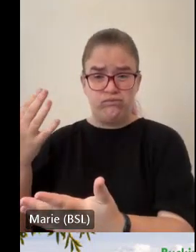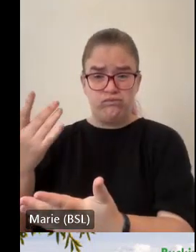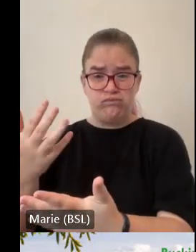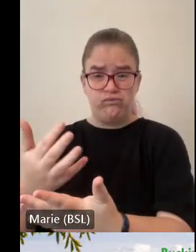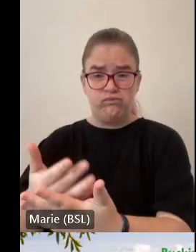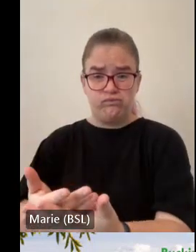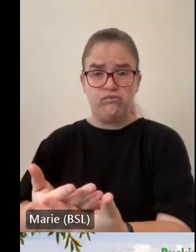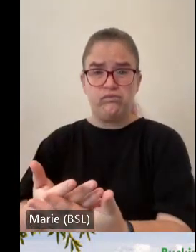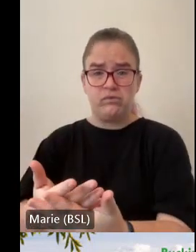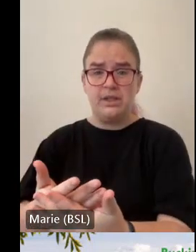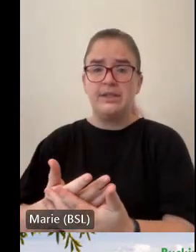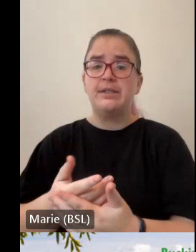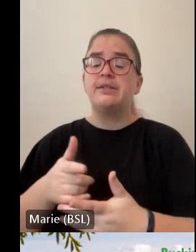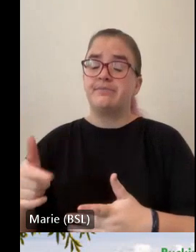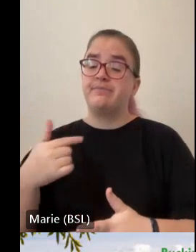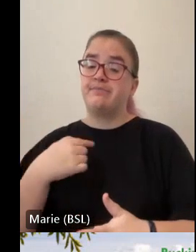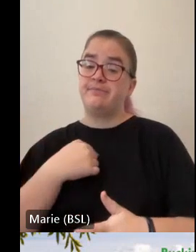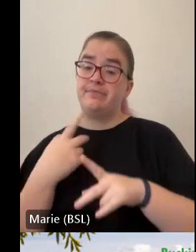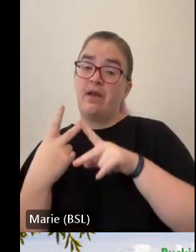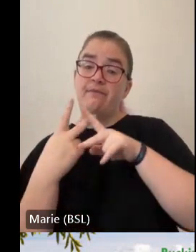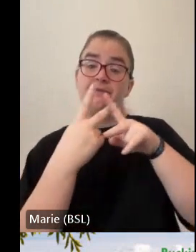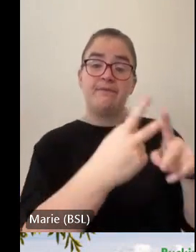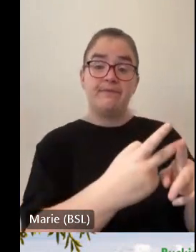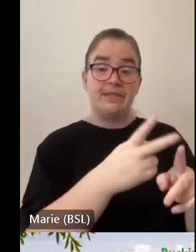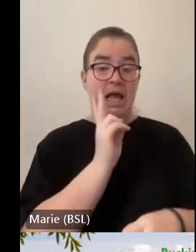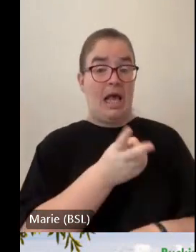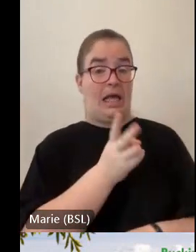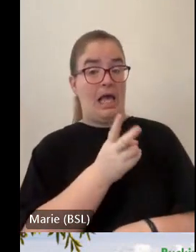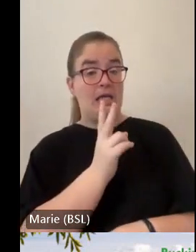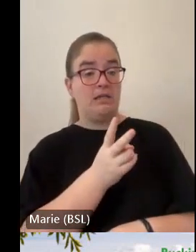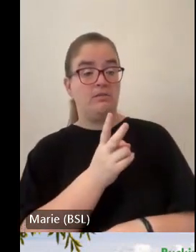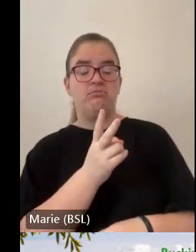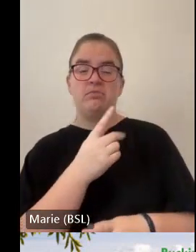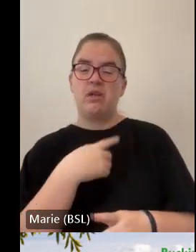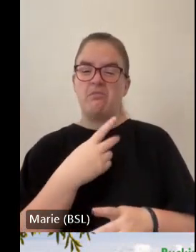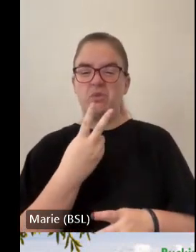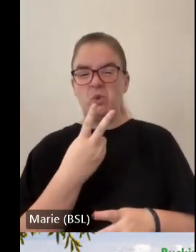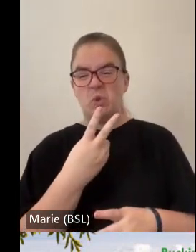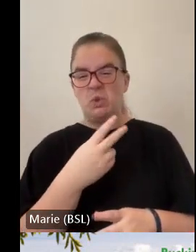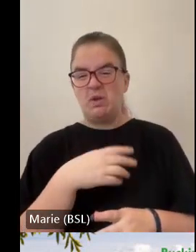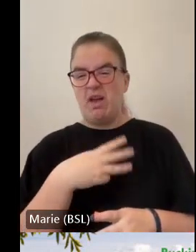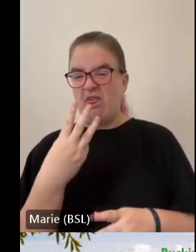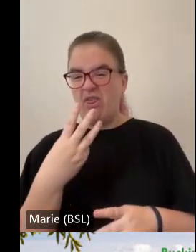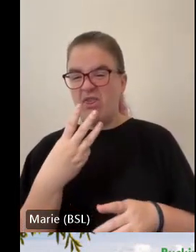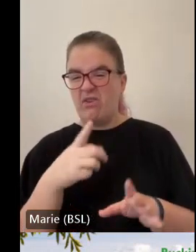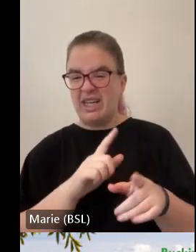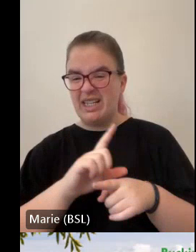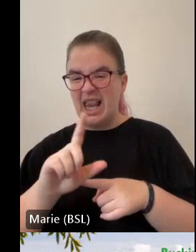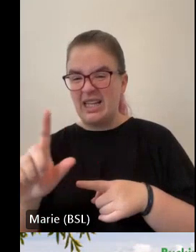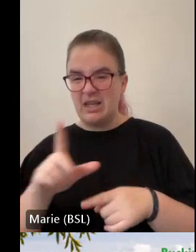And so I went to go and visit her again. Two or three years later, thinking ohh no cause her lane came up again.